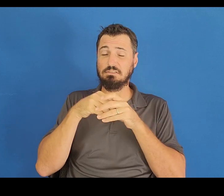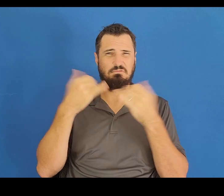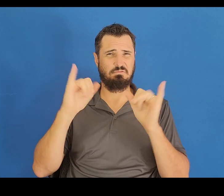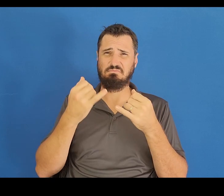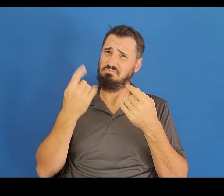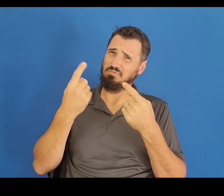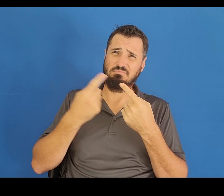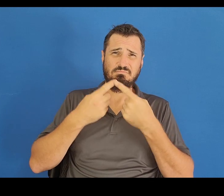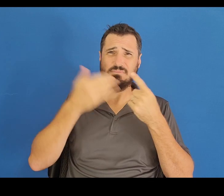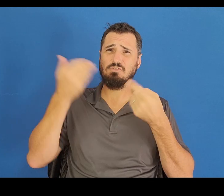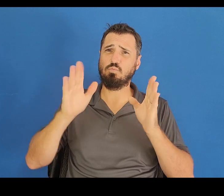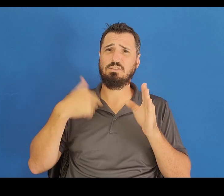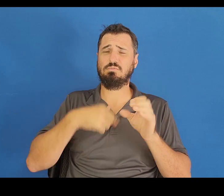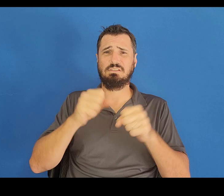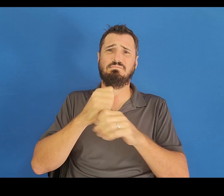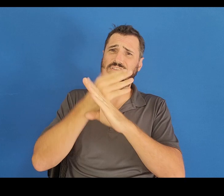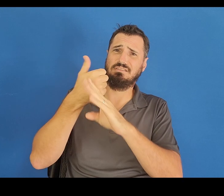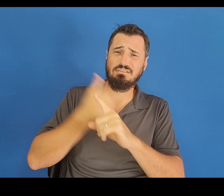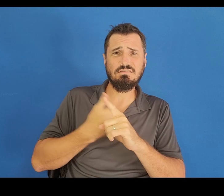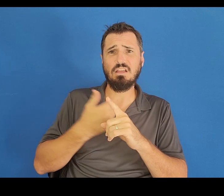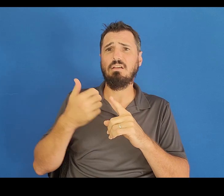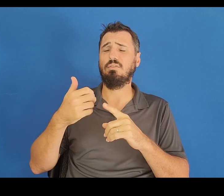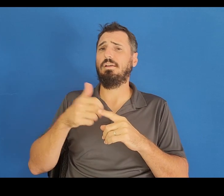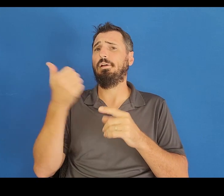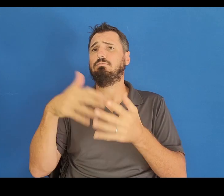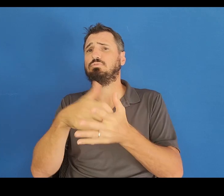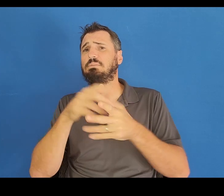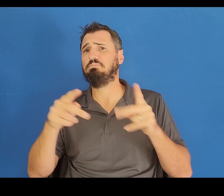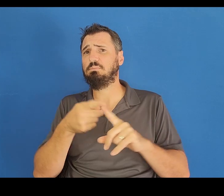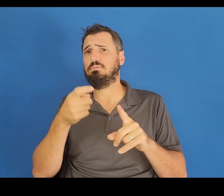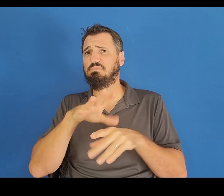effective ways we can protect ourselves and the more vulnerable members of our community.